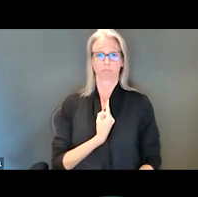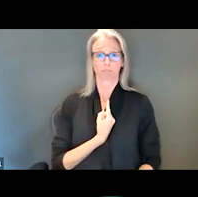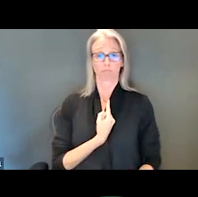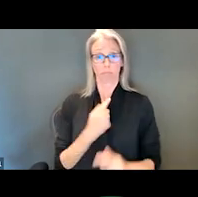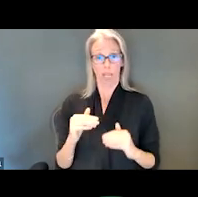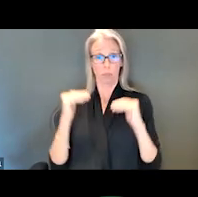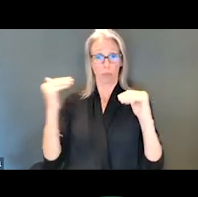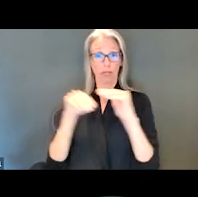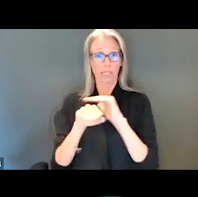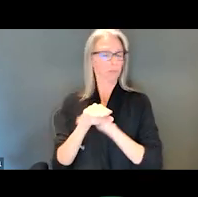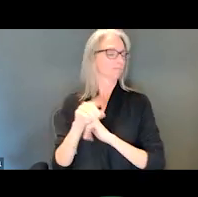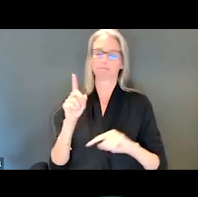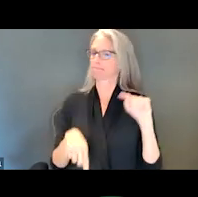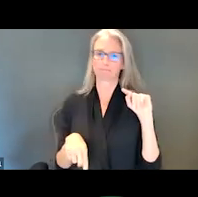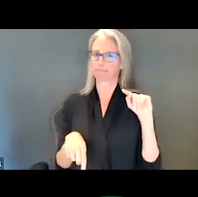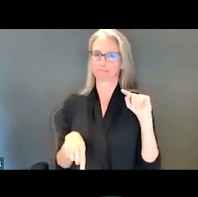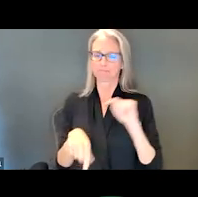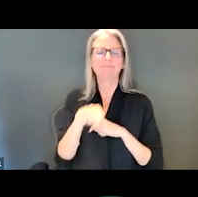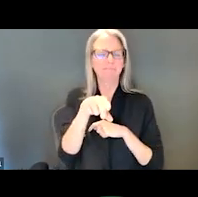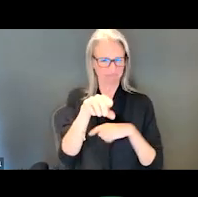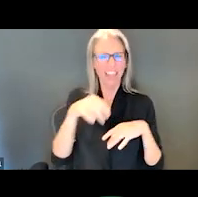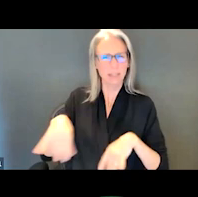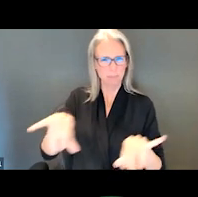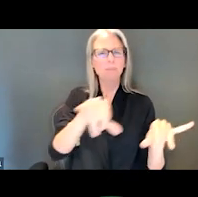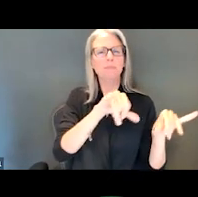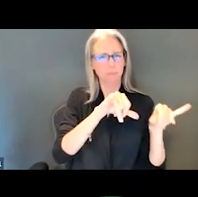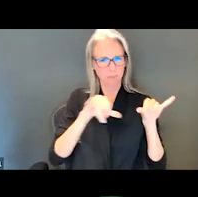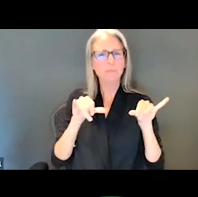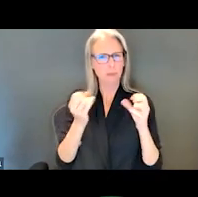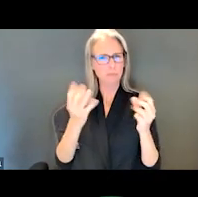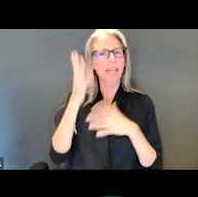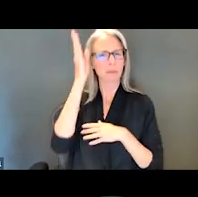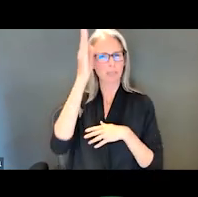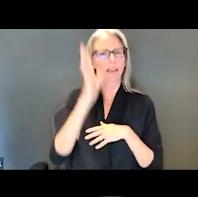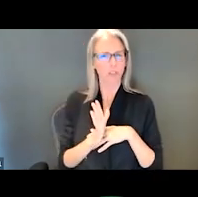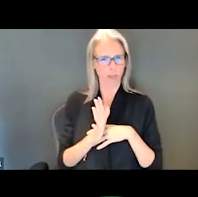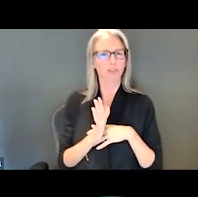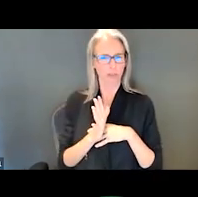partnering and perhaps more importantly hiring people with disabilities and indigenous people